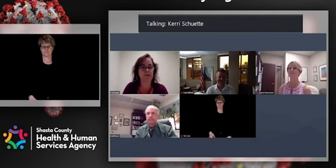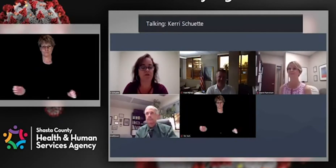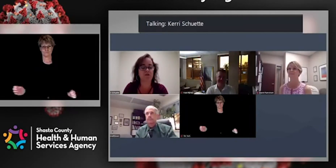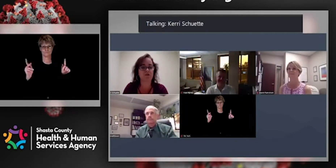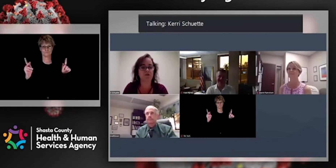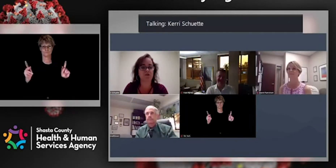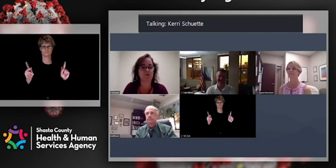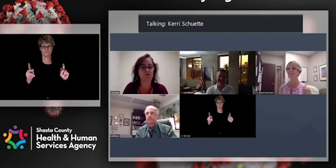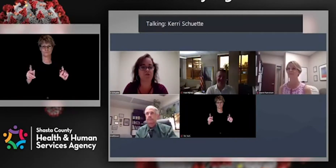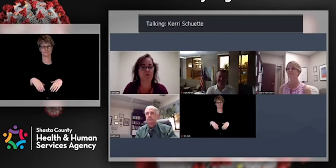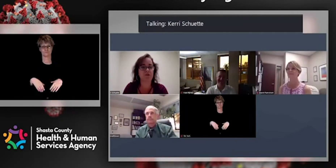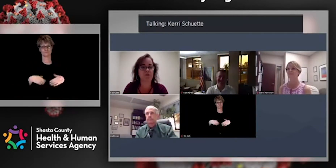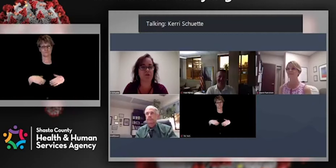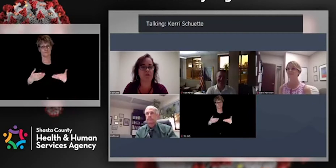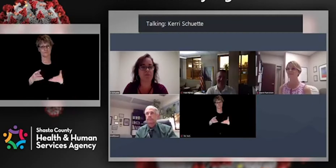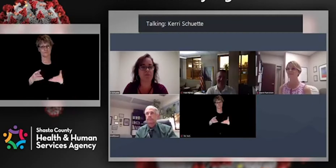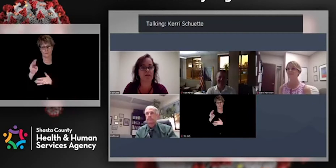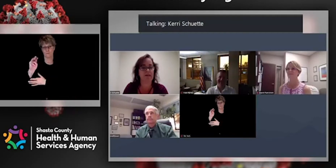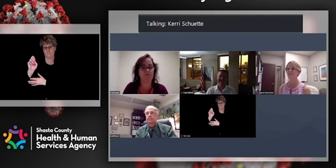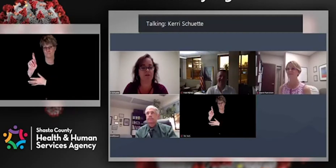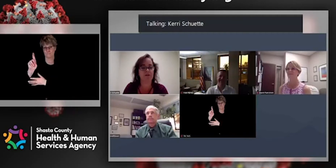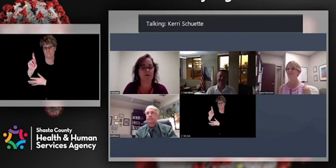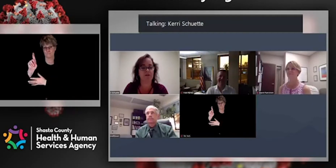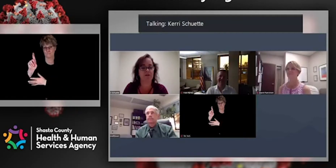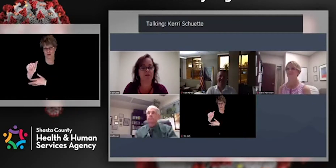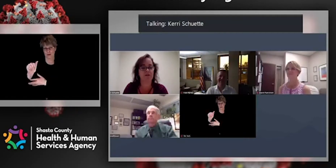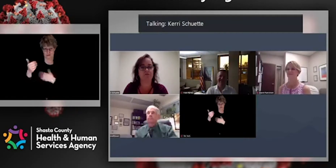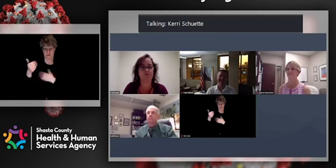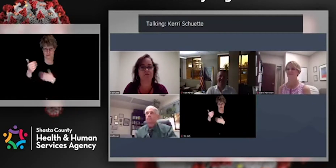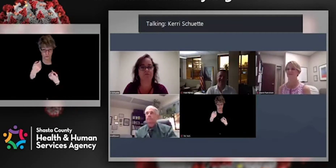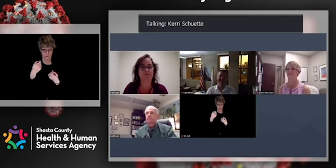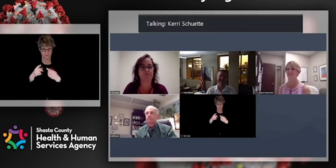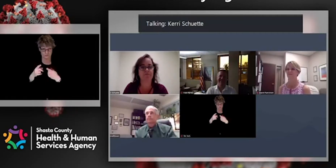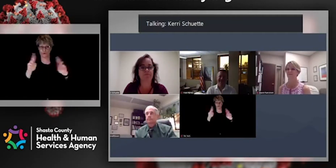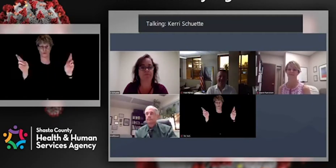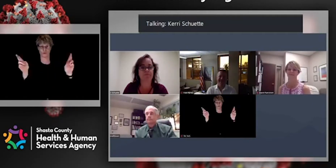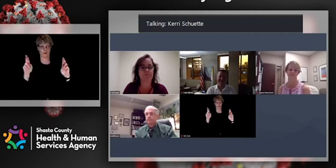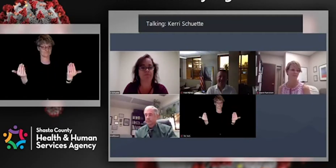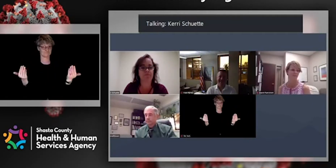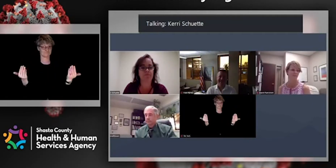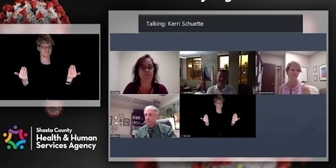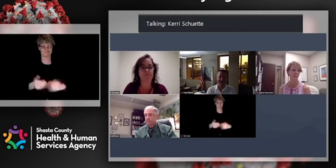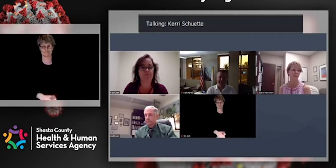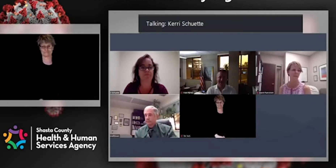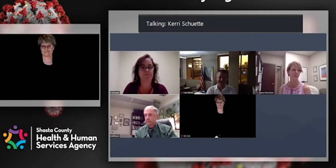none, let's go to the media. We are ready for you.